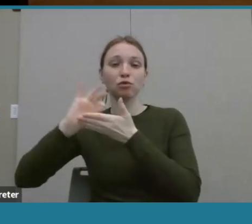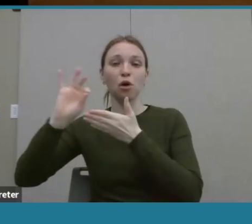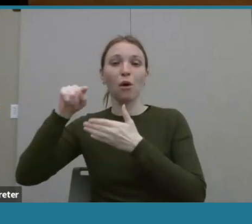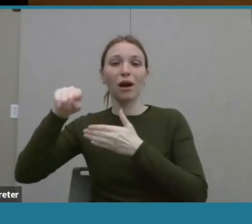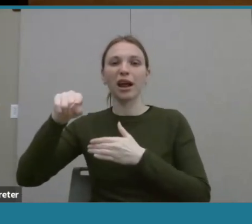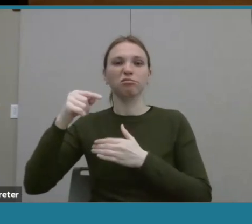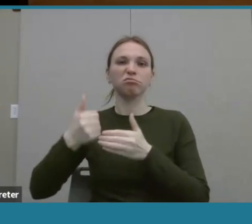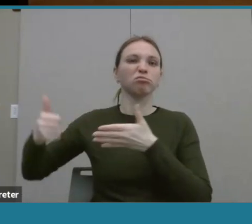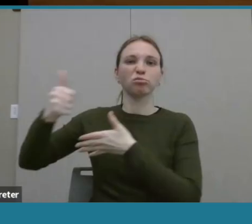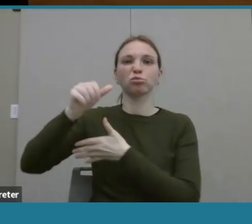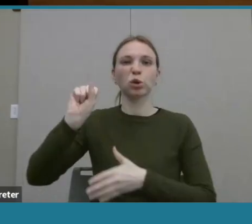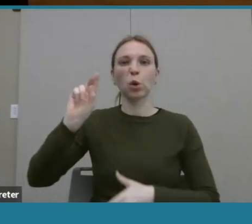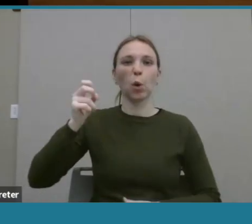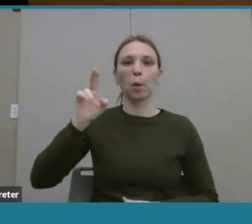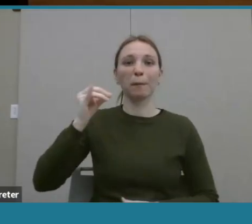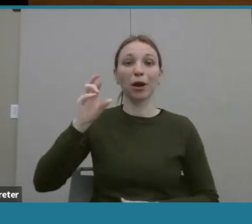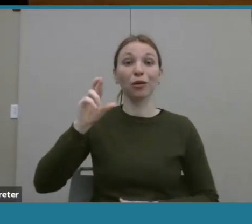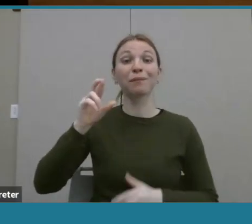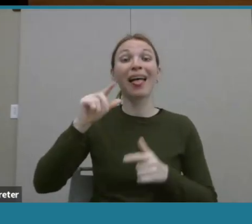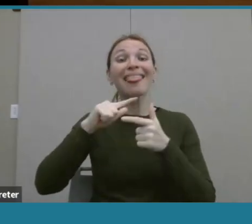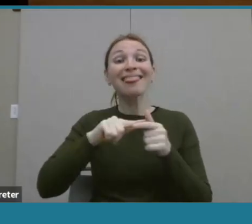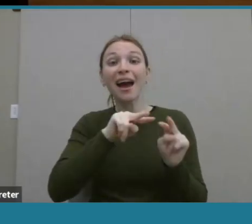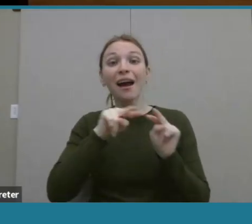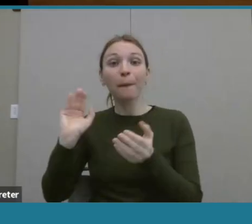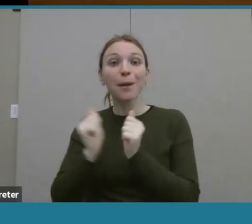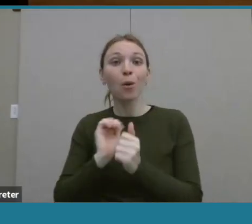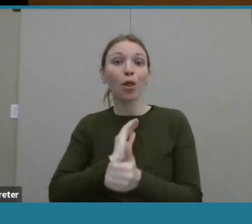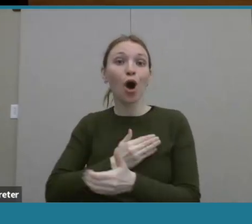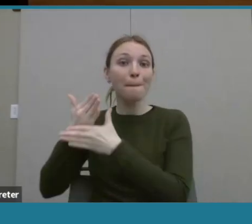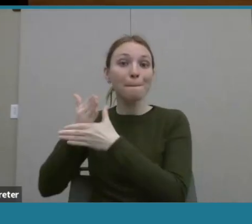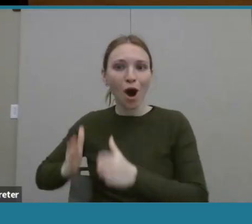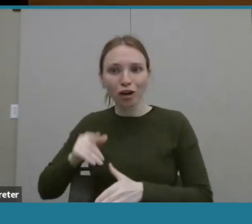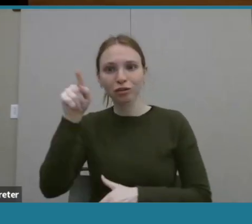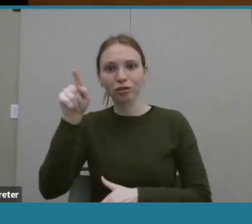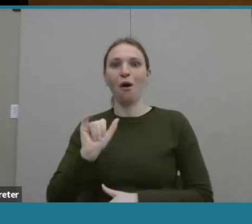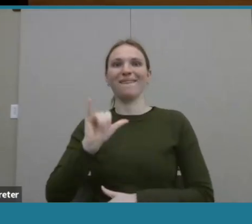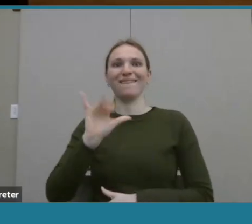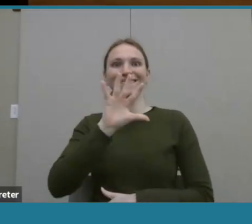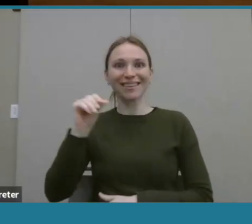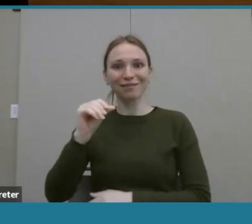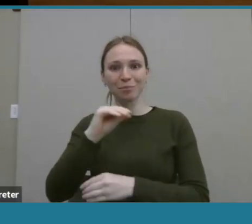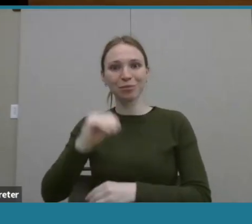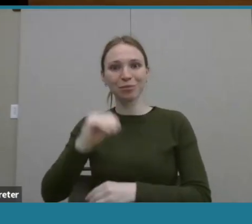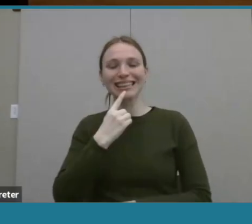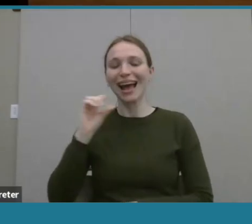50% said superior, and 36% said excellent, and 7% said I love that because I think we